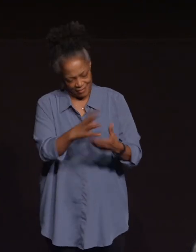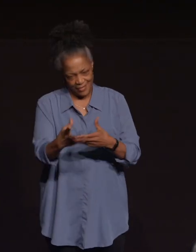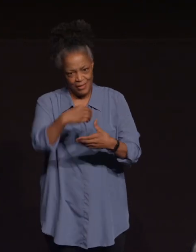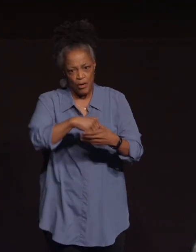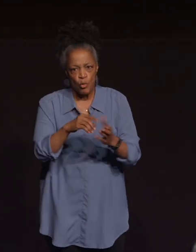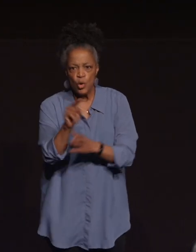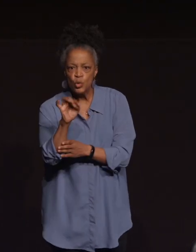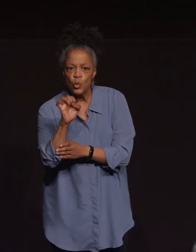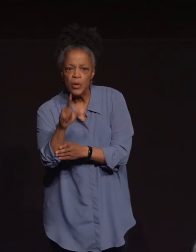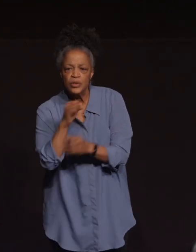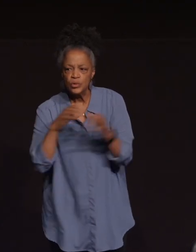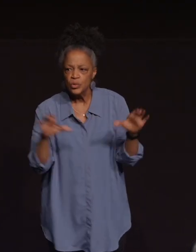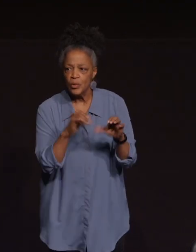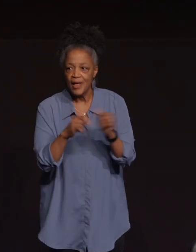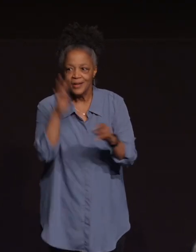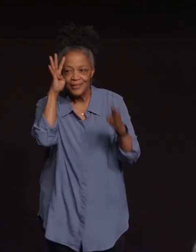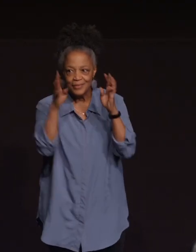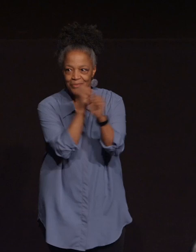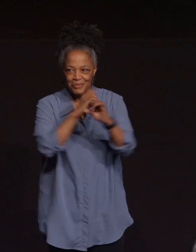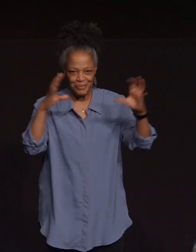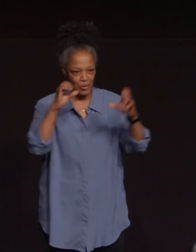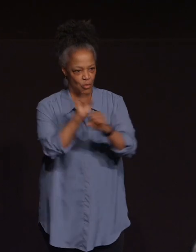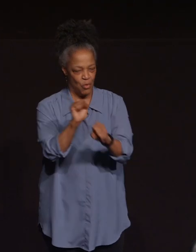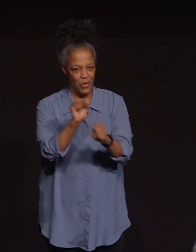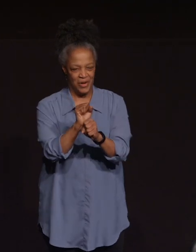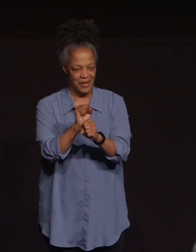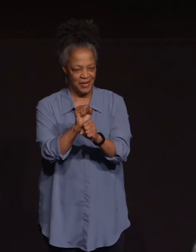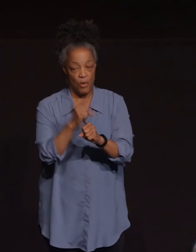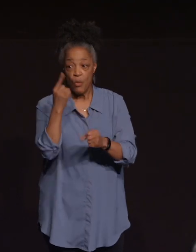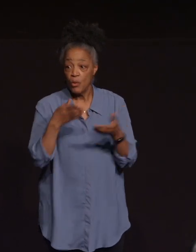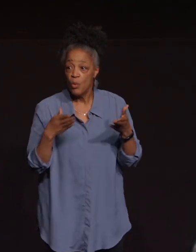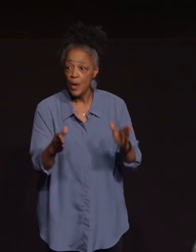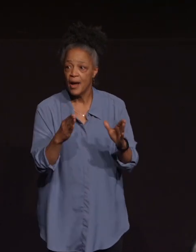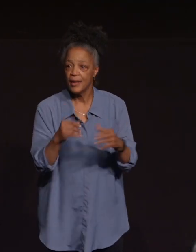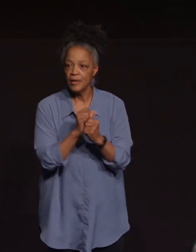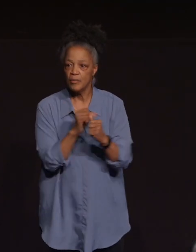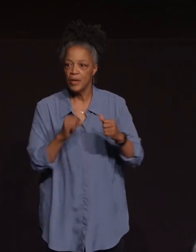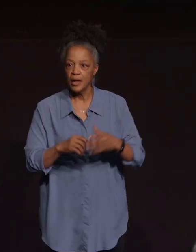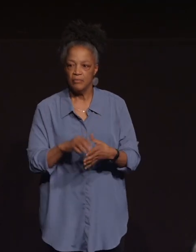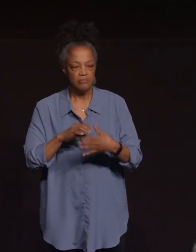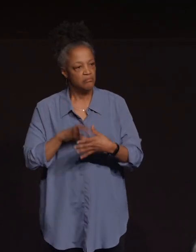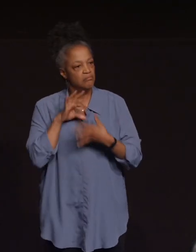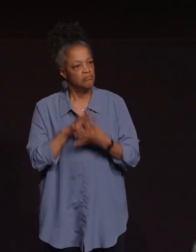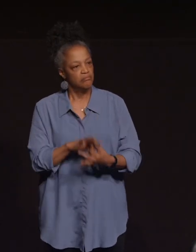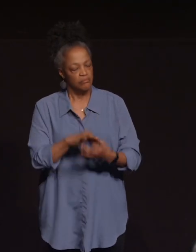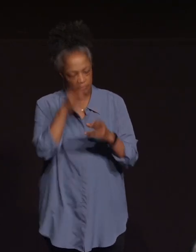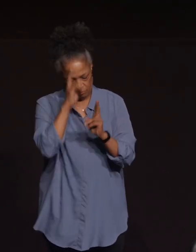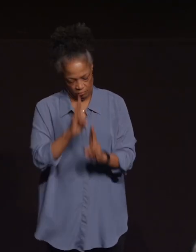do that imaginative work. One way to make concrete such an acknowledgment is through the